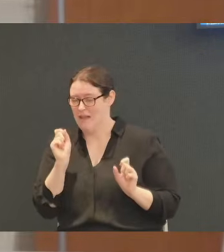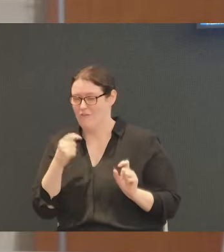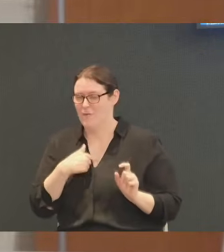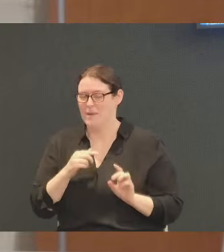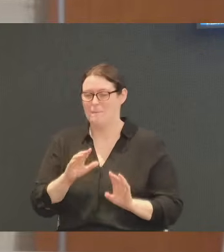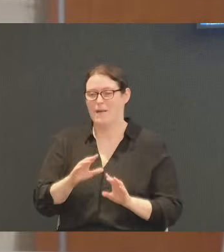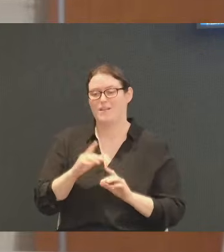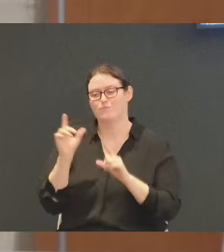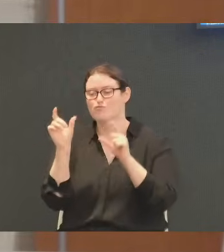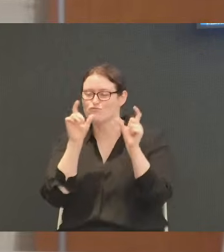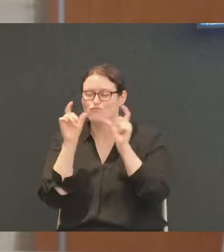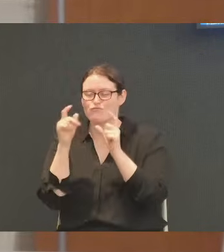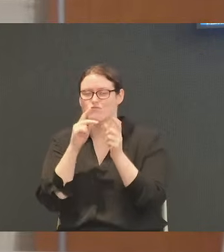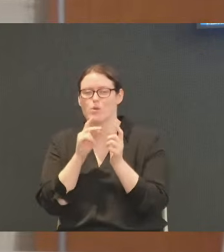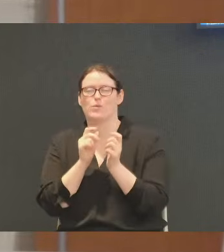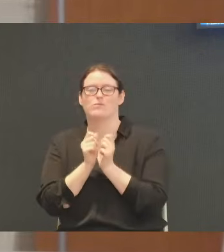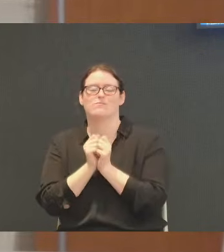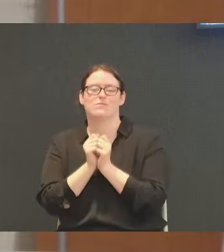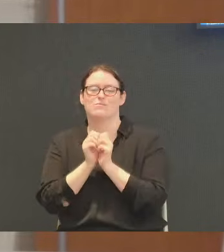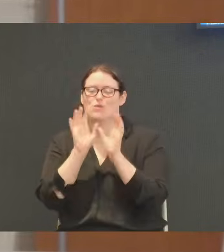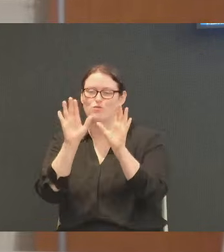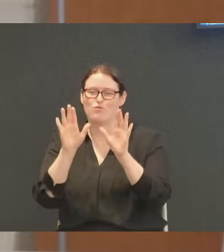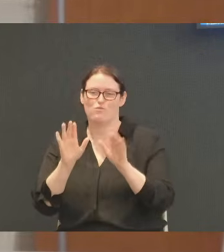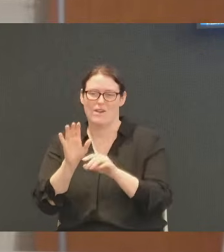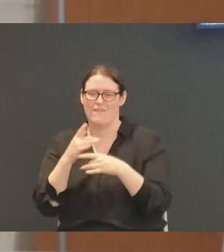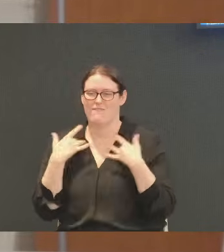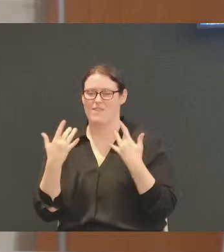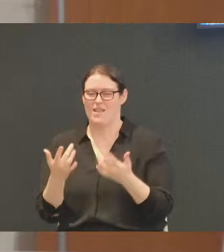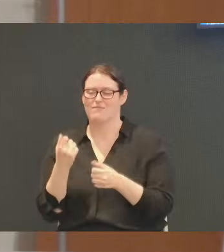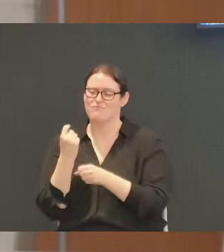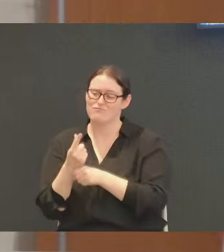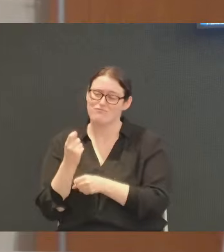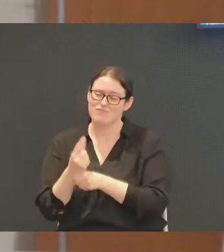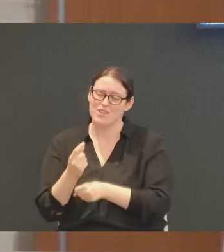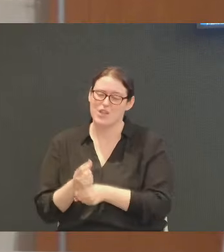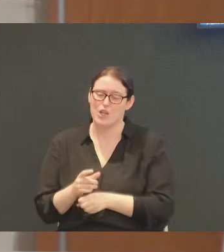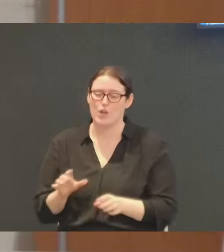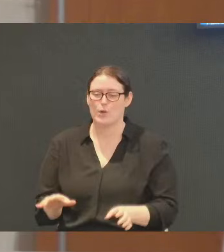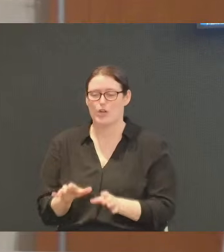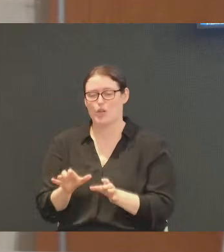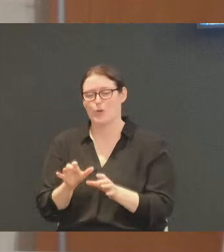it was just a wonderful, wonderful event. we do it every year, but I got to tell you, JFS really